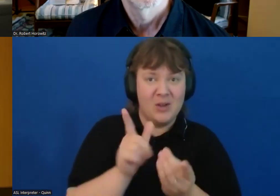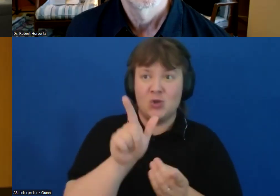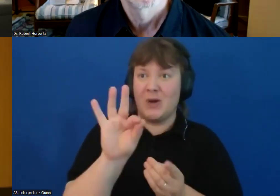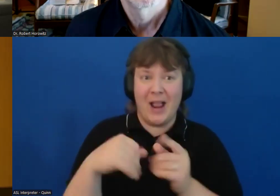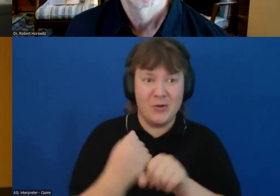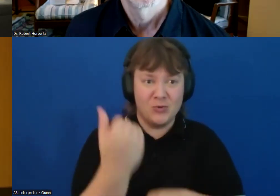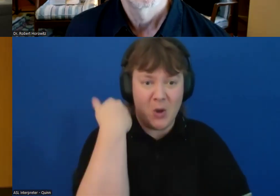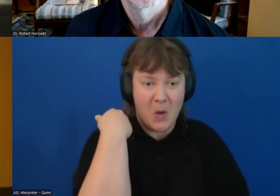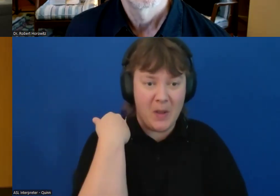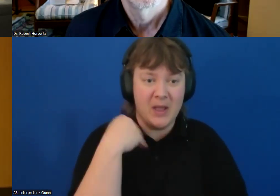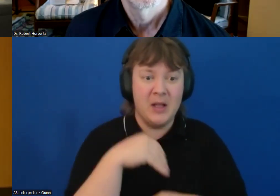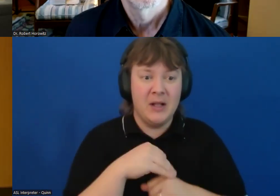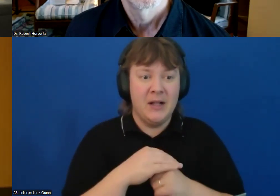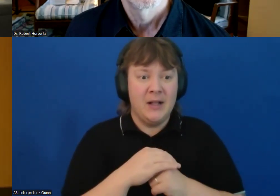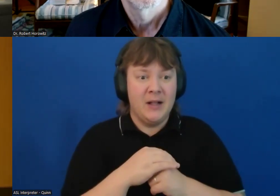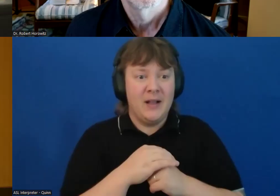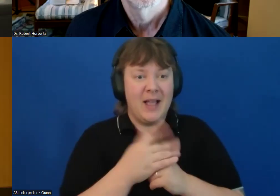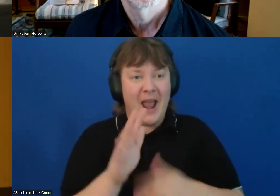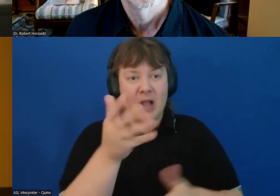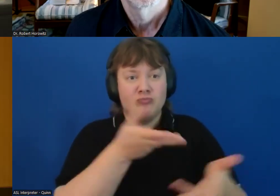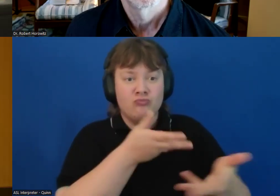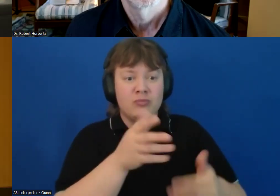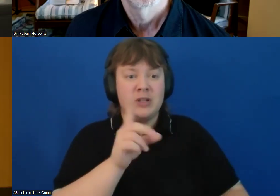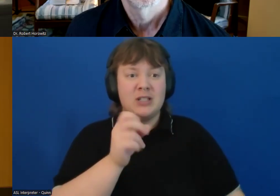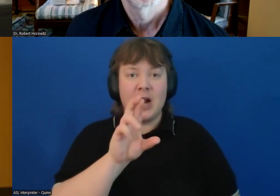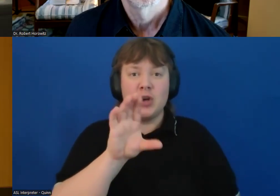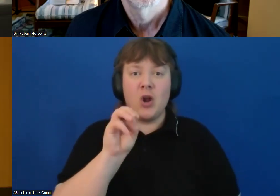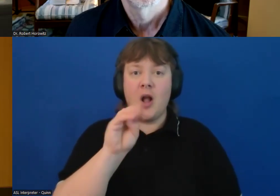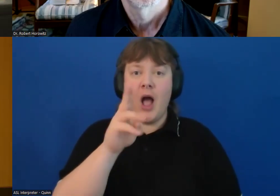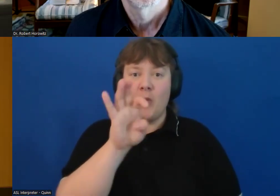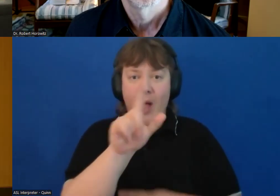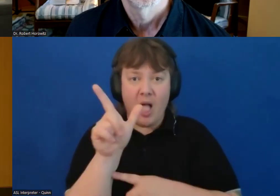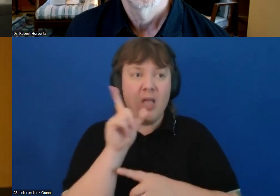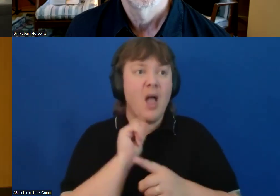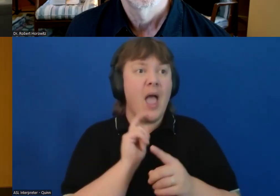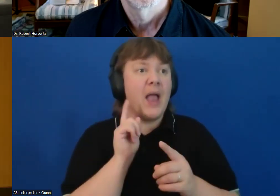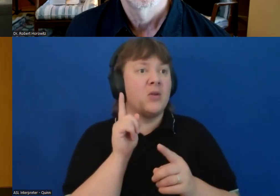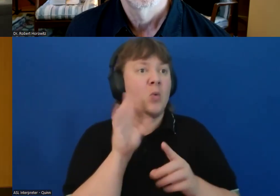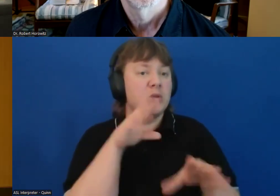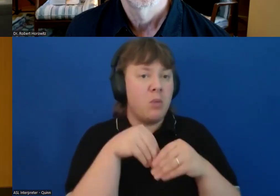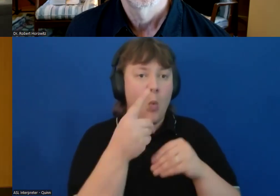which I got to know Dr. Conwell and sit on one of the groups that was doing psychological autopsies.